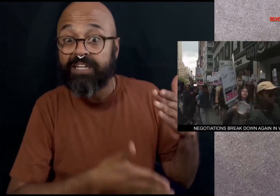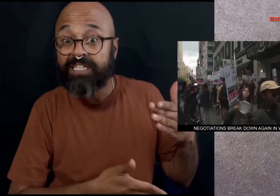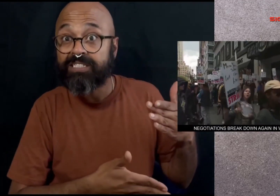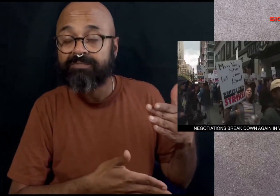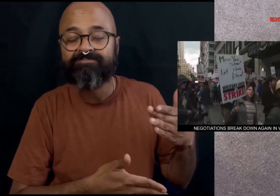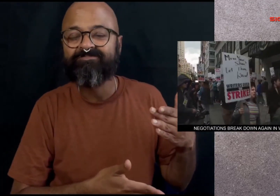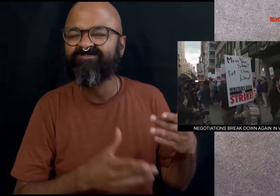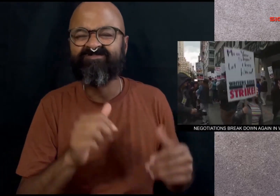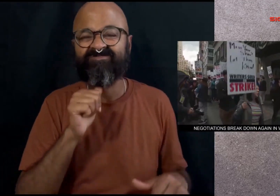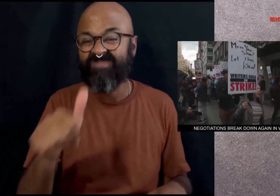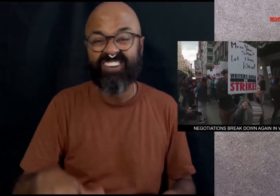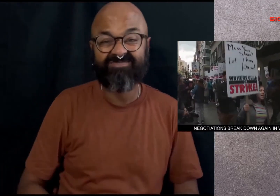It did not.